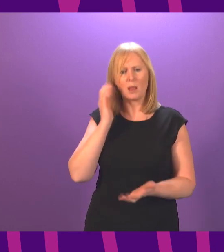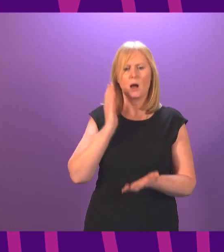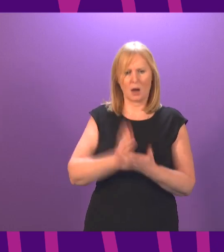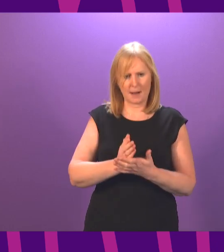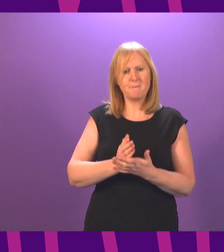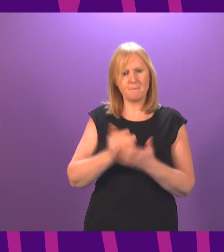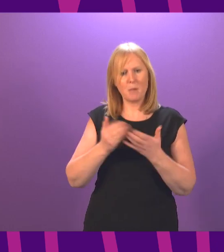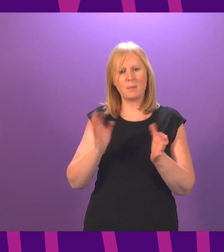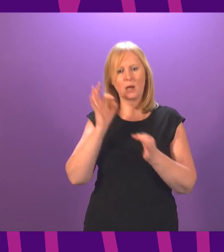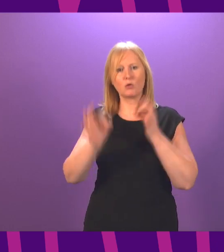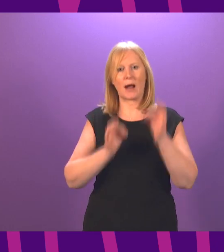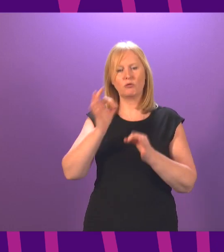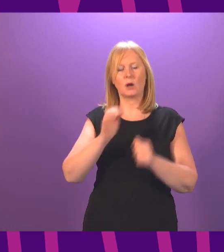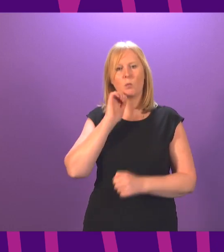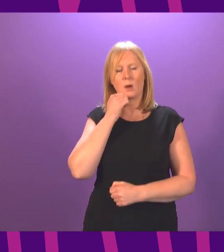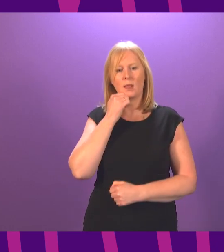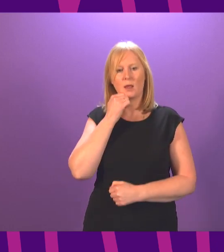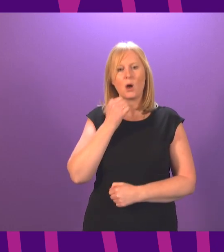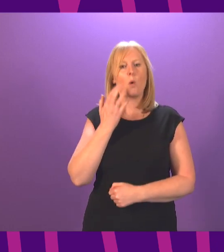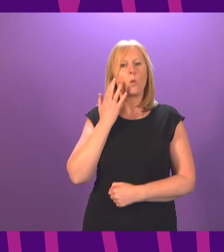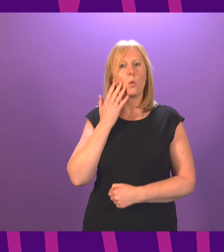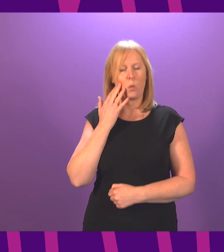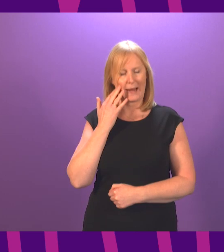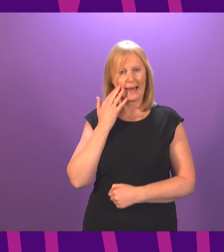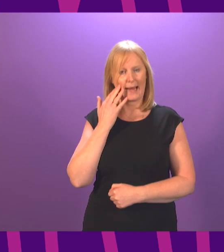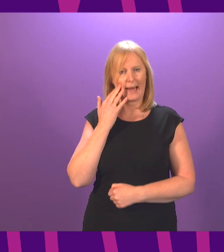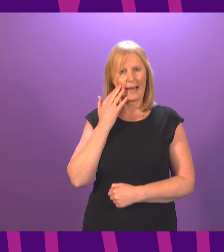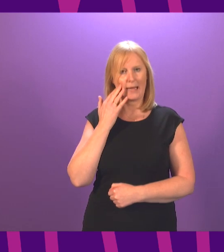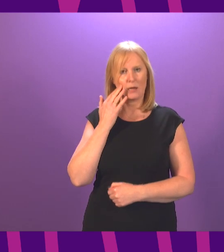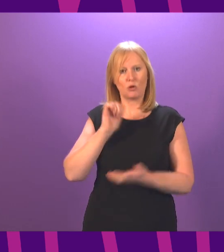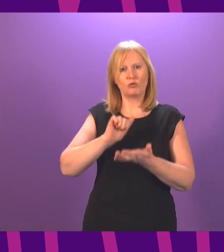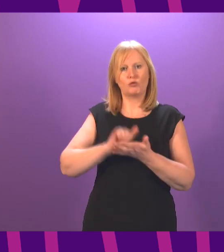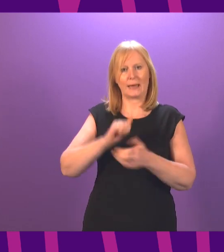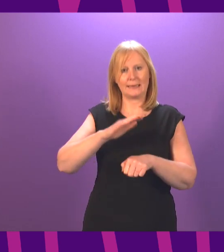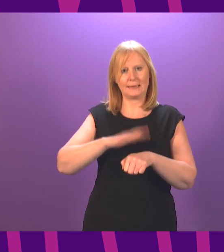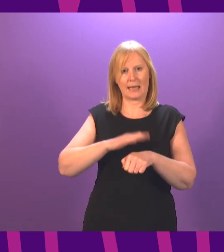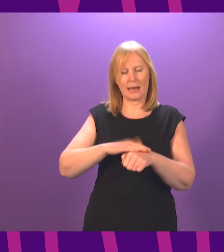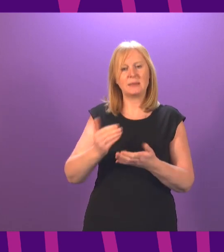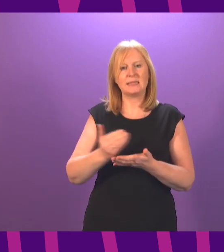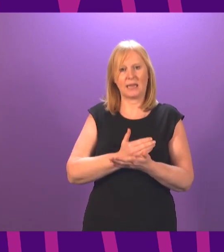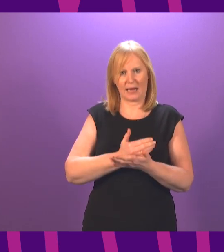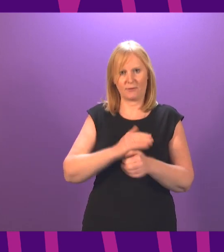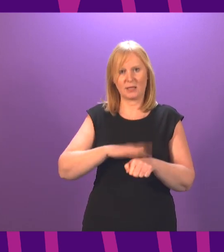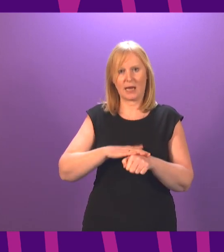will be a public inquiry. It is a question of when it will be sensible and safe to have that inquiry.